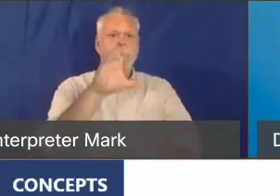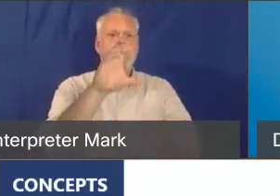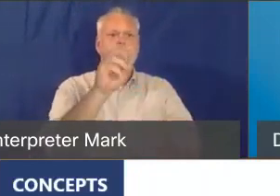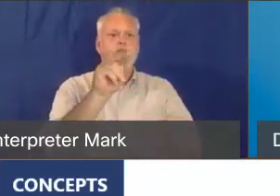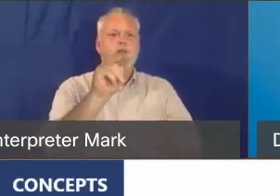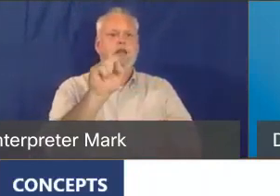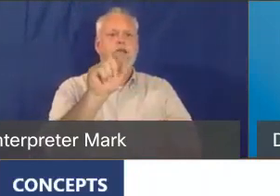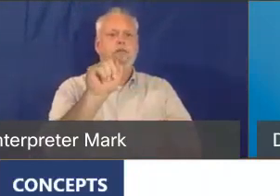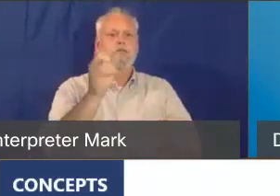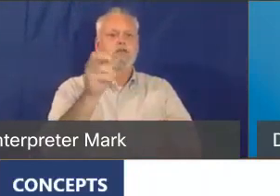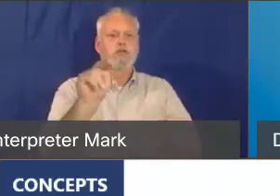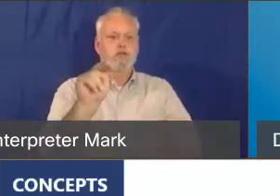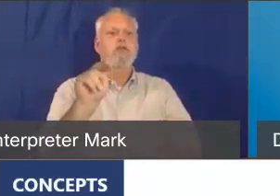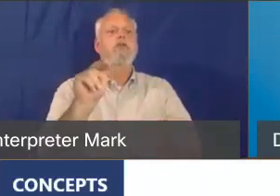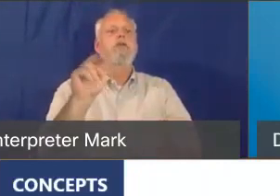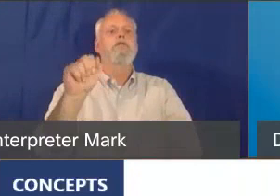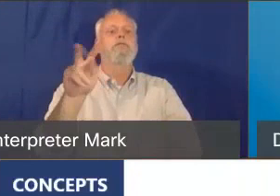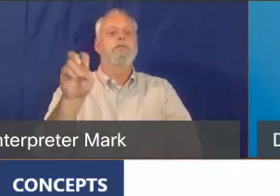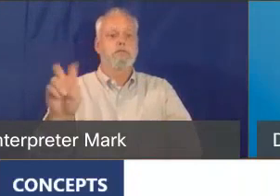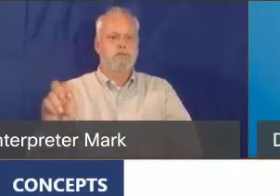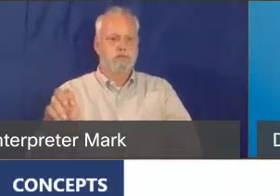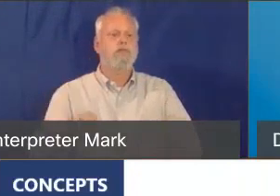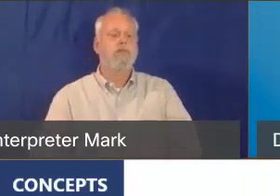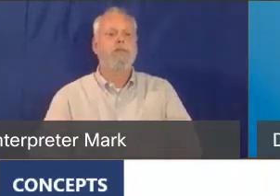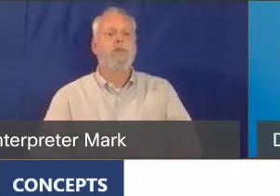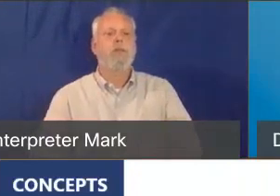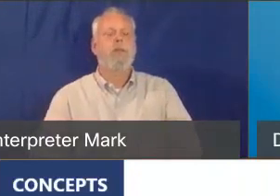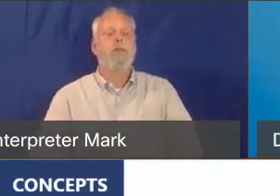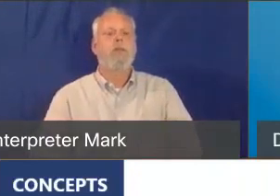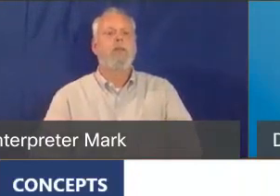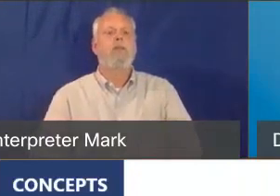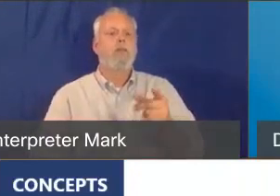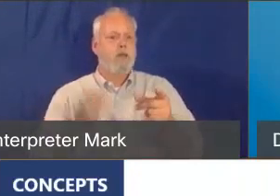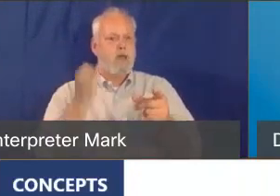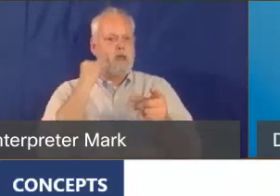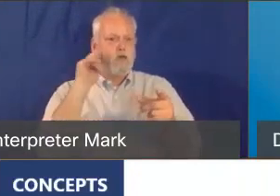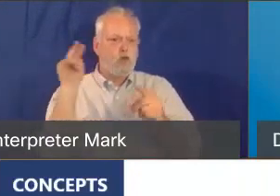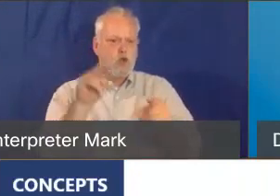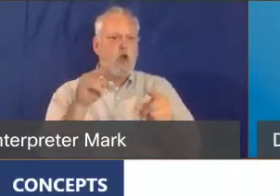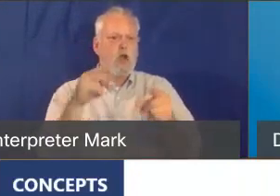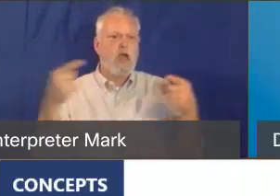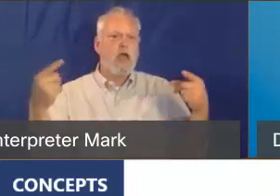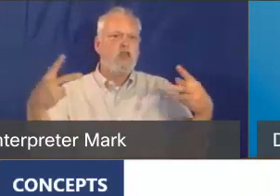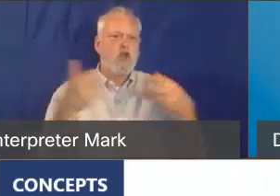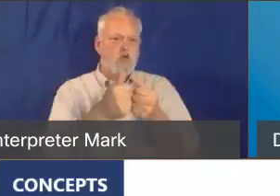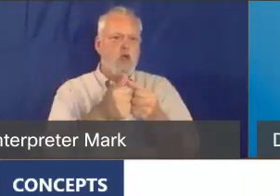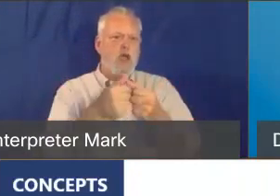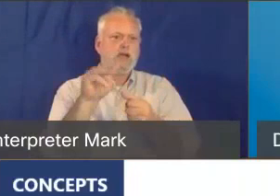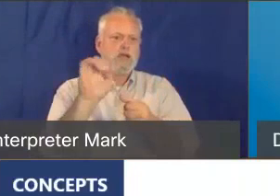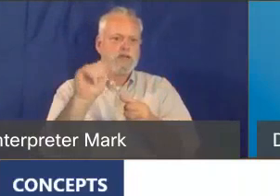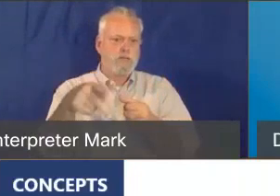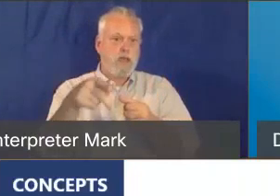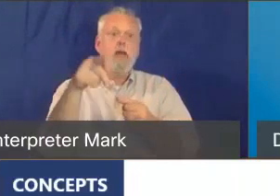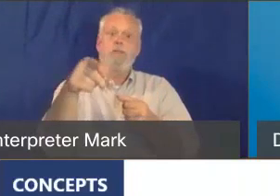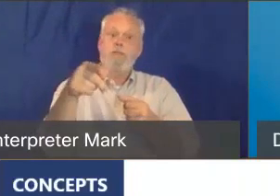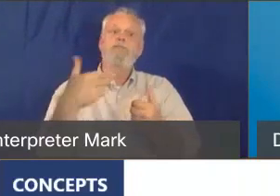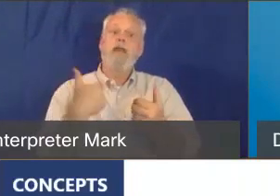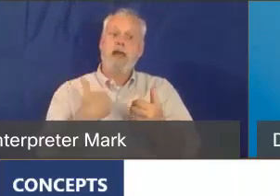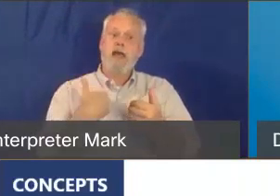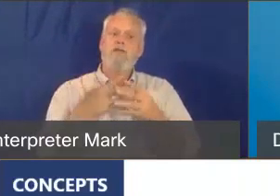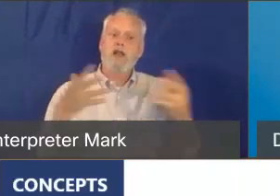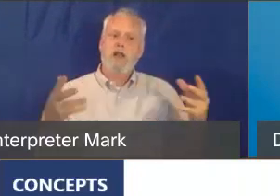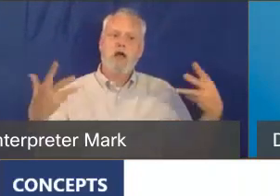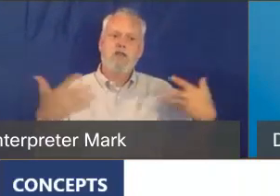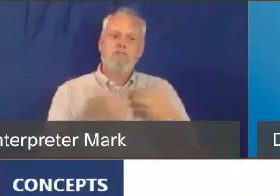Constitution Avenue, if you were checking out the crash map that presented earlier is 1 of the places where we have a lot of crashes that are happening.